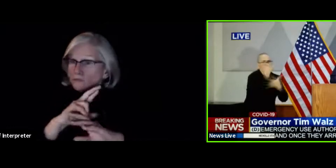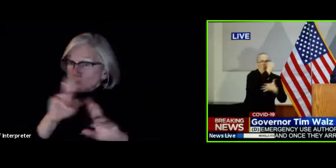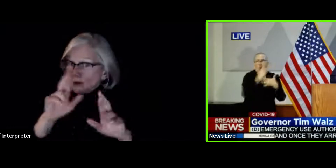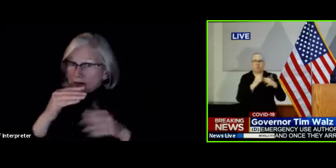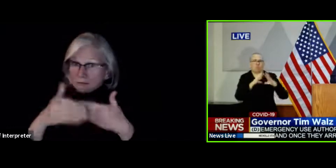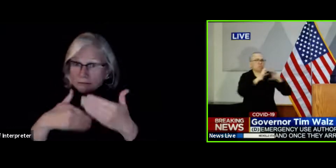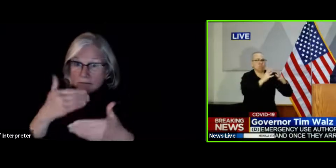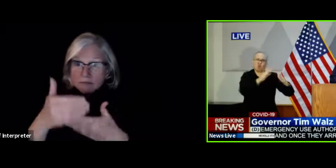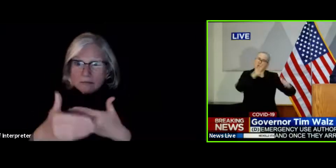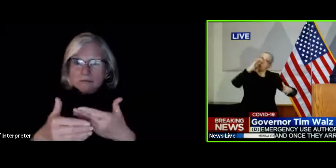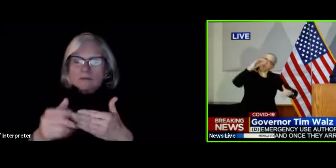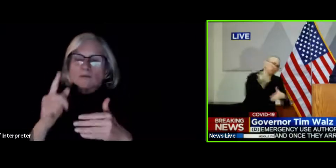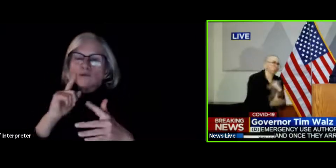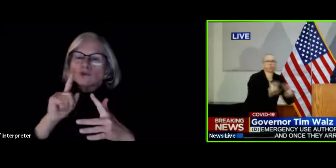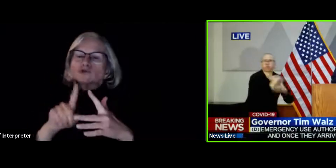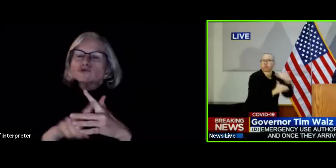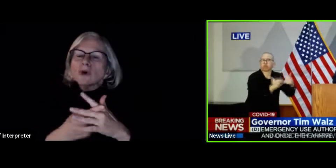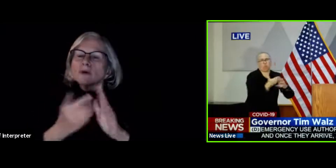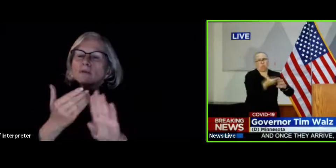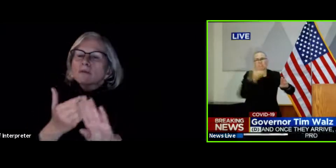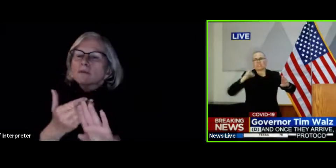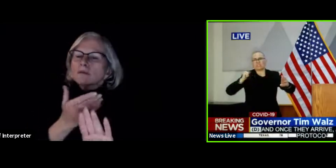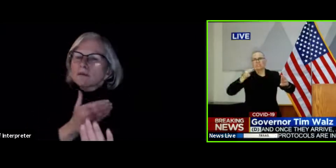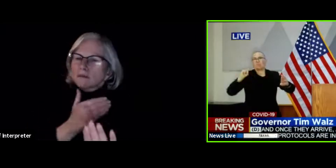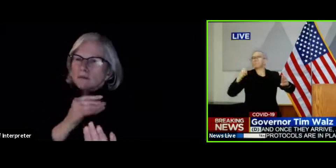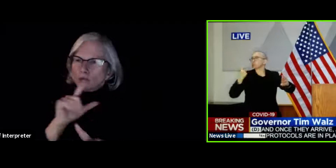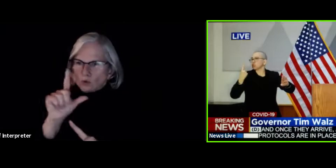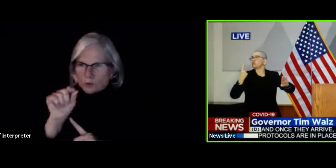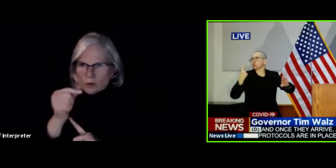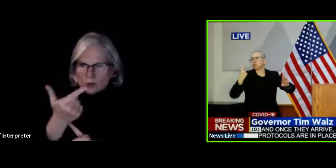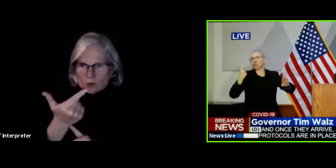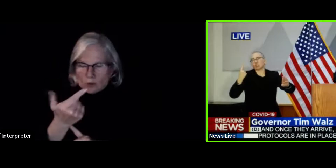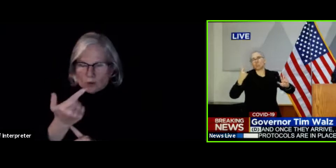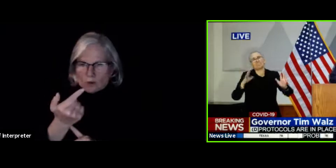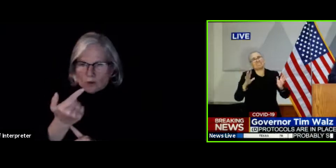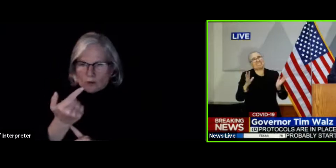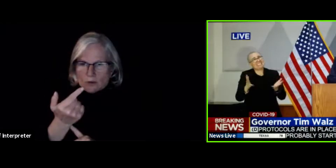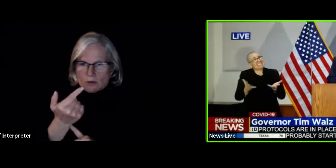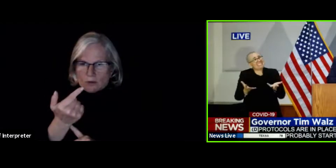BUT I THINK MOST MINNESOTANS NEEDS TO UNDERSTAND TRYING TO GET THE NUMBER